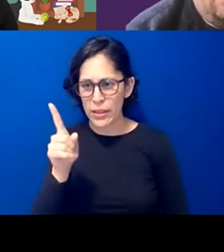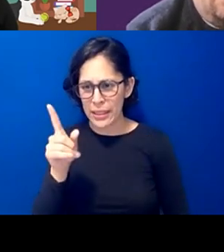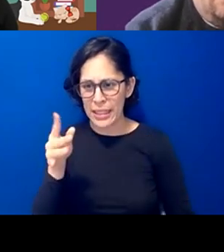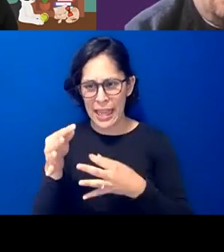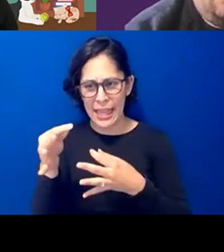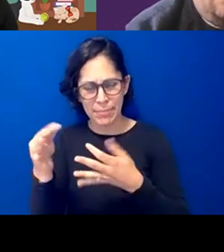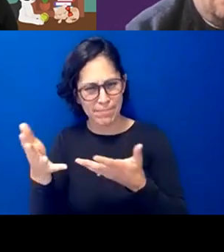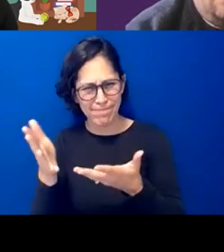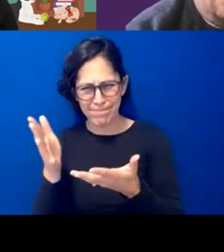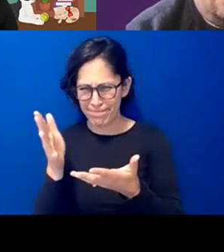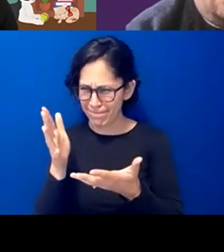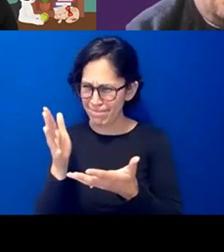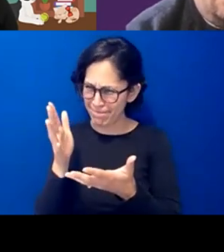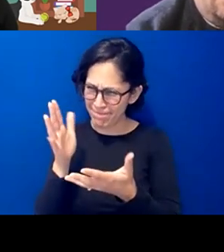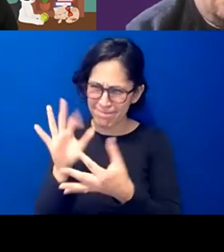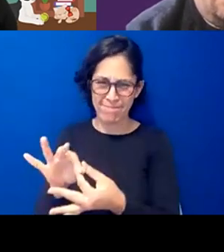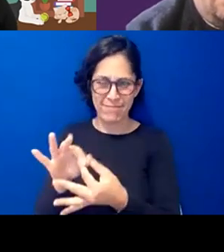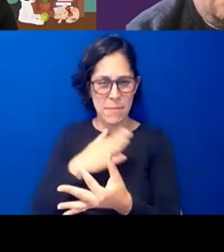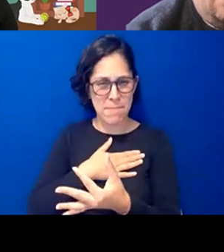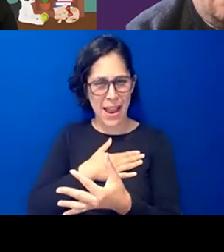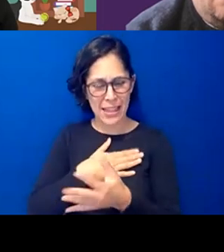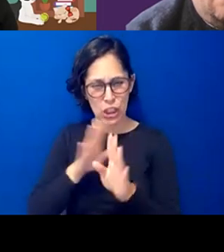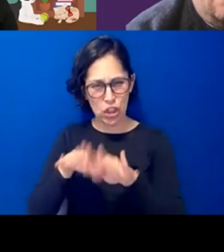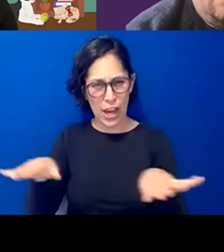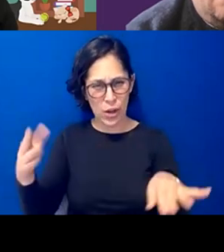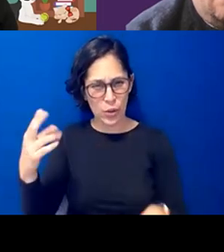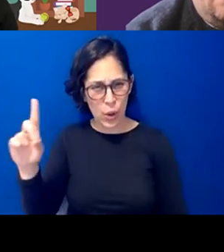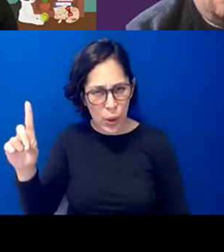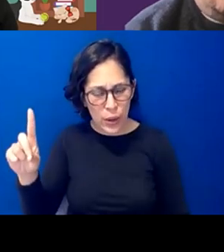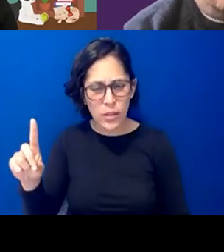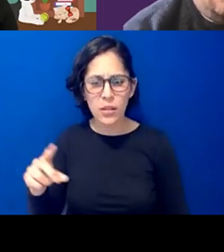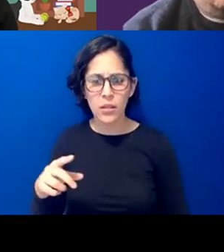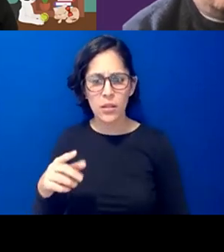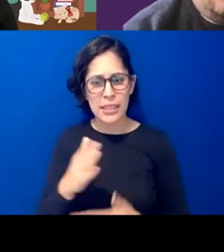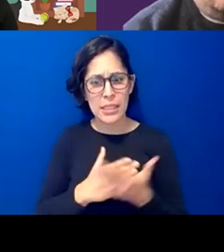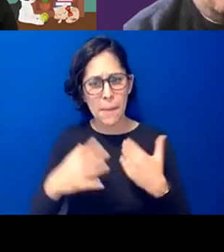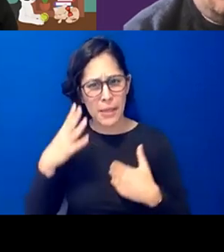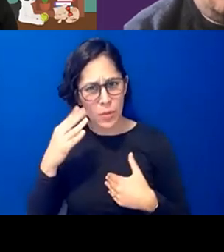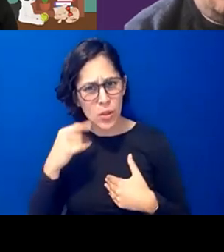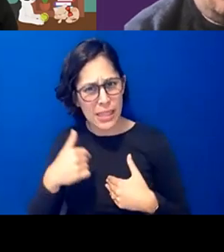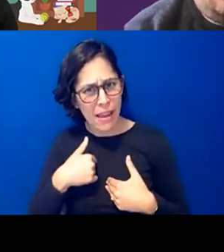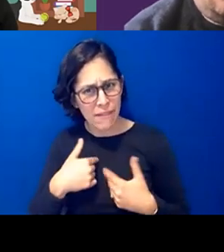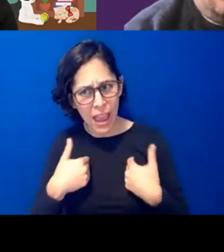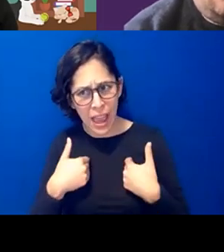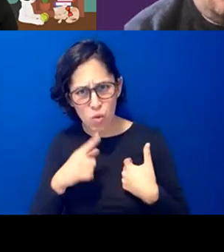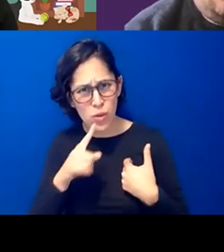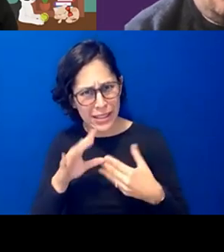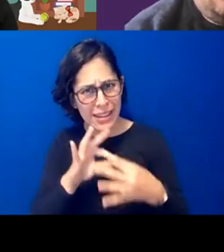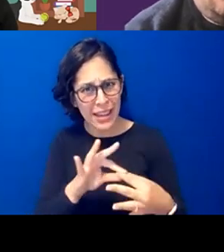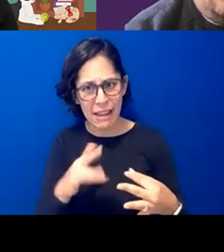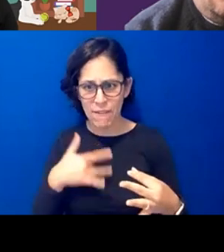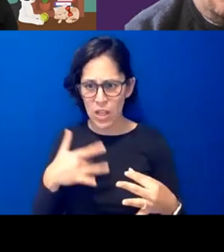Ghada Al-Masri: In a way, that very few things are experiences i've had connect with that and I feel like i'm running away from my childhood.